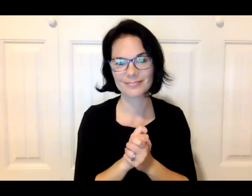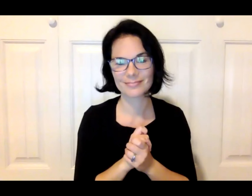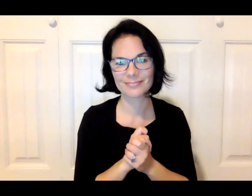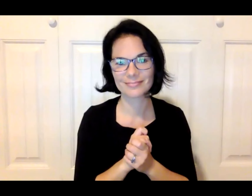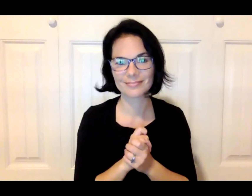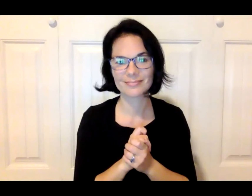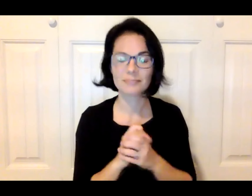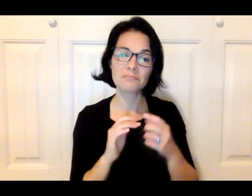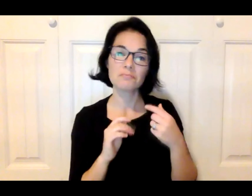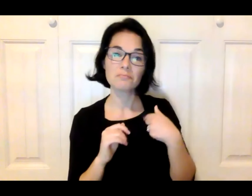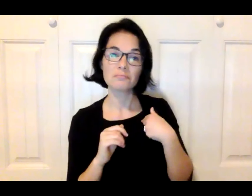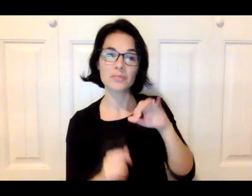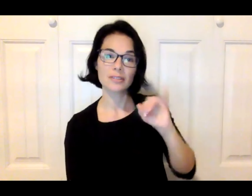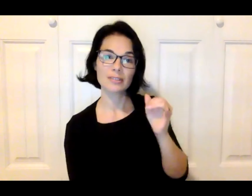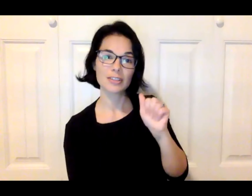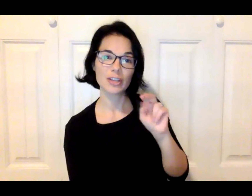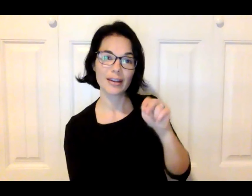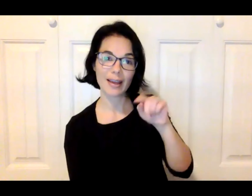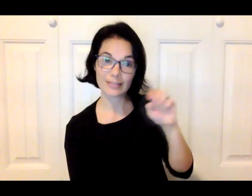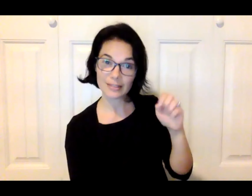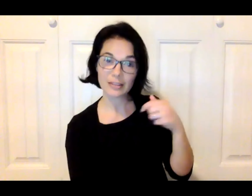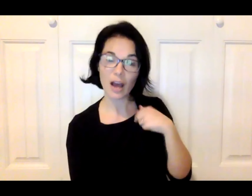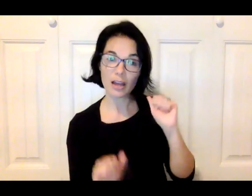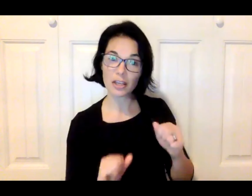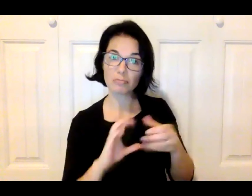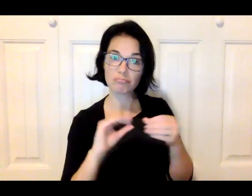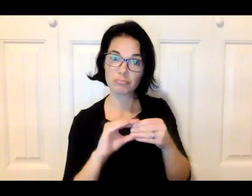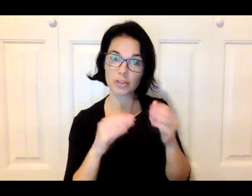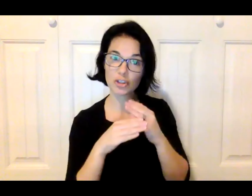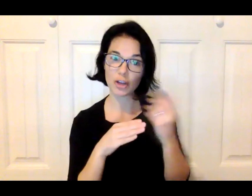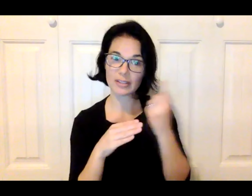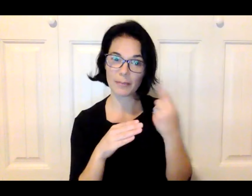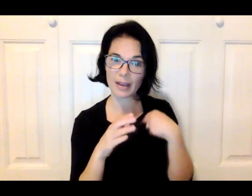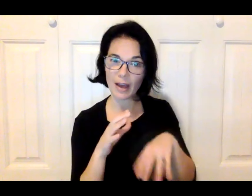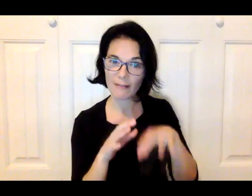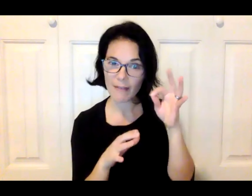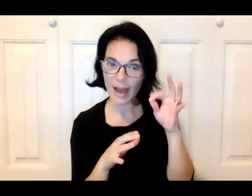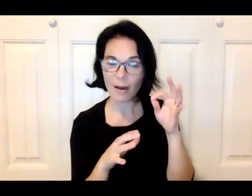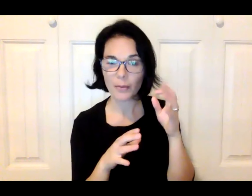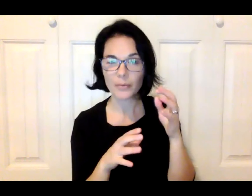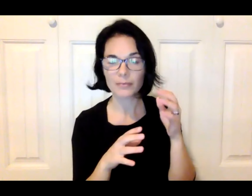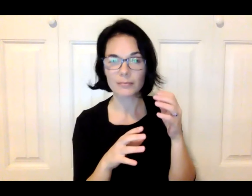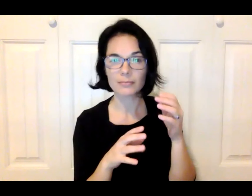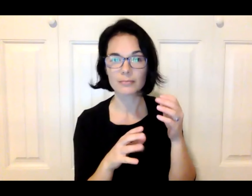Yes, they have a question about masks. [Janette reads]